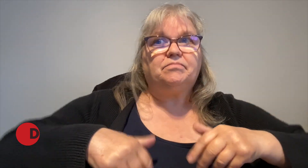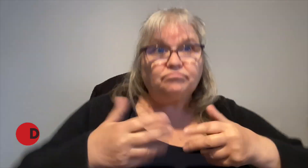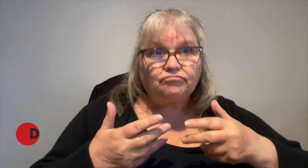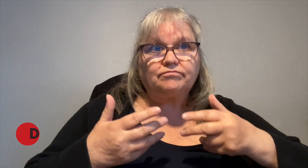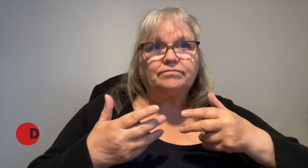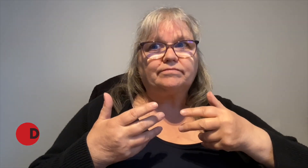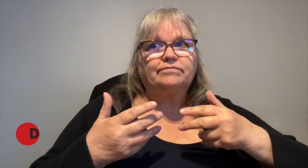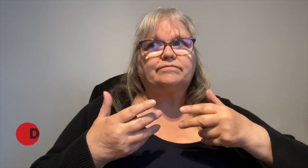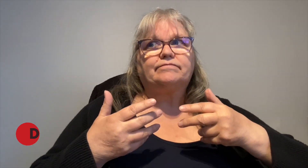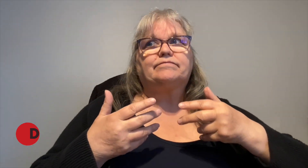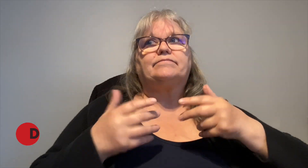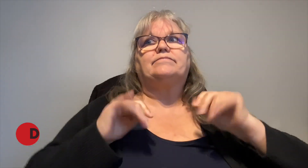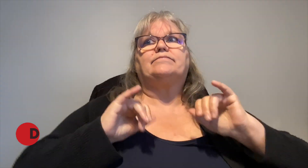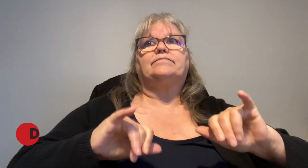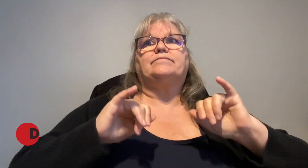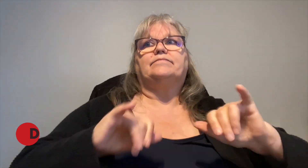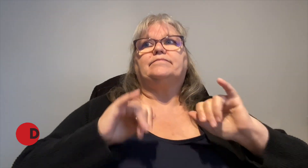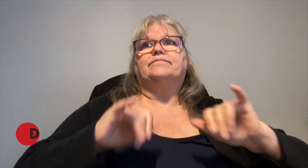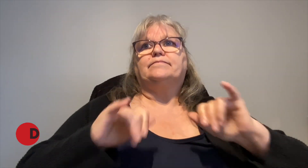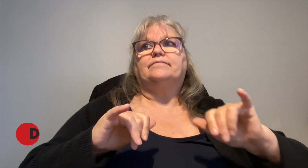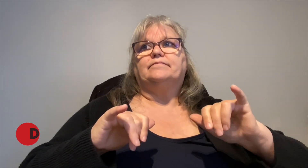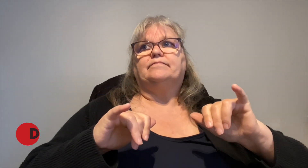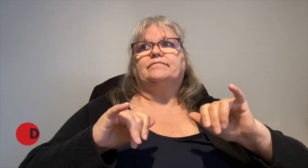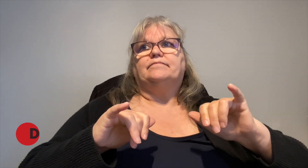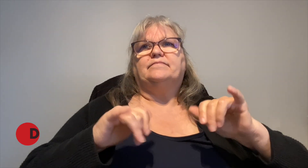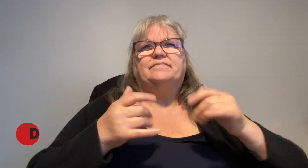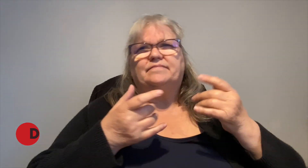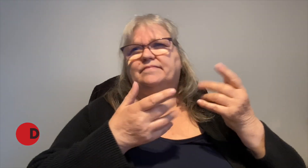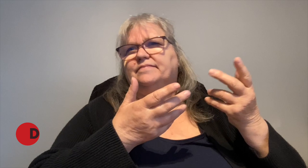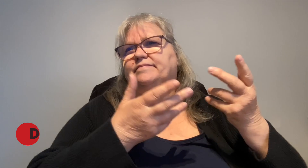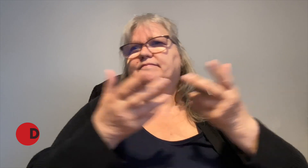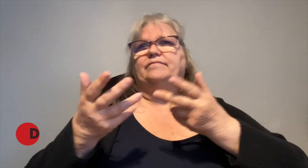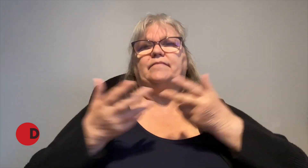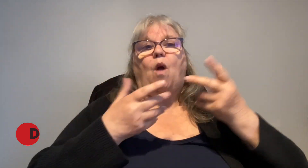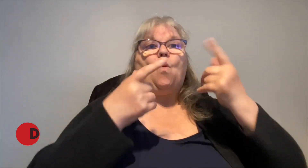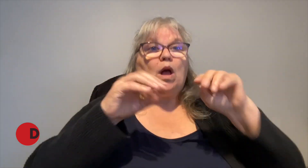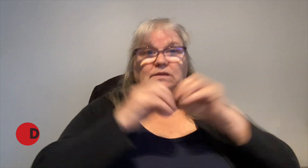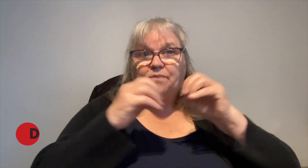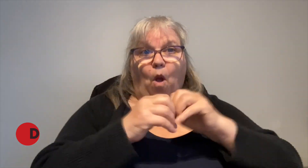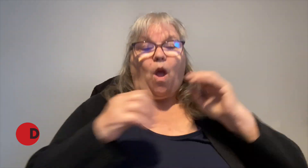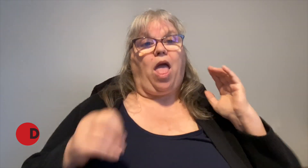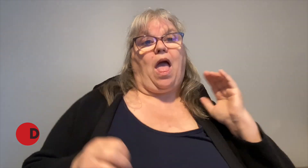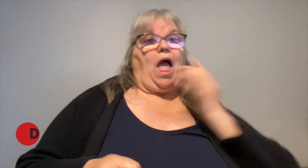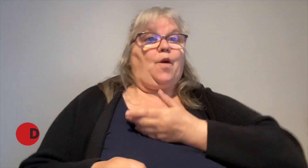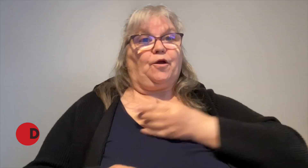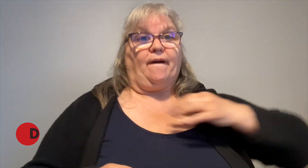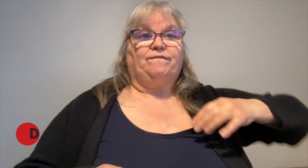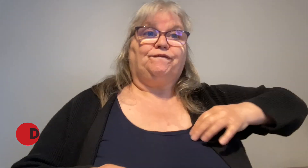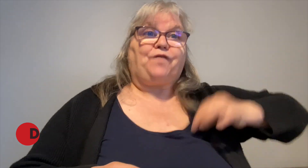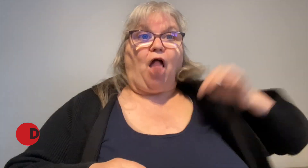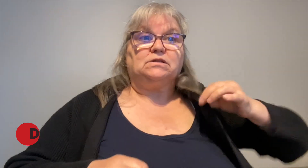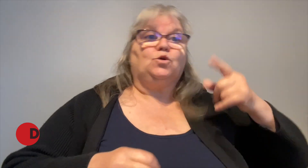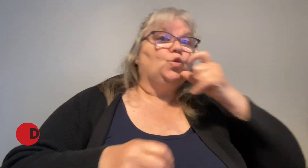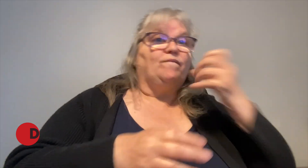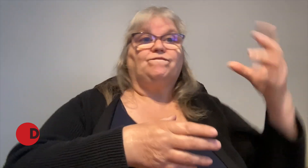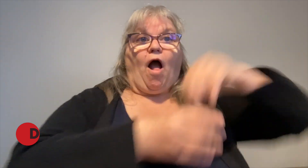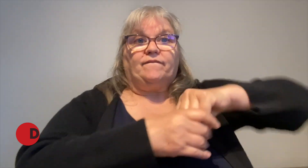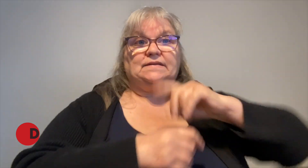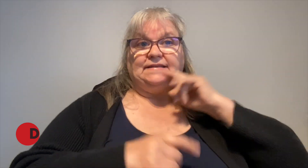involved in the Deaf Camp had to evacuate. That meant